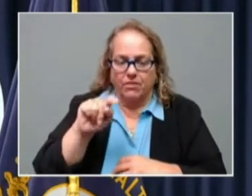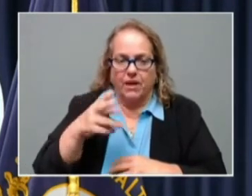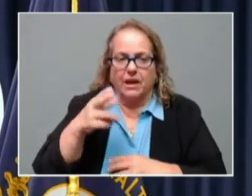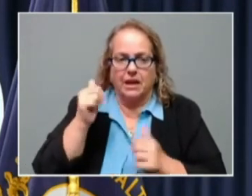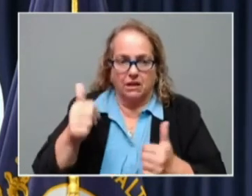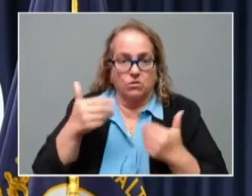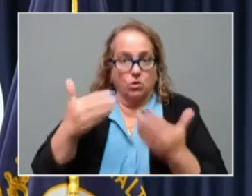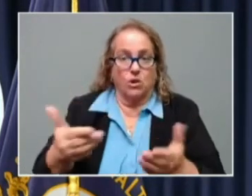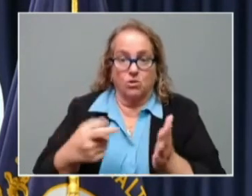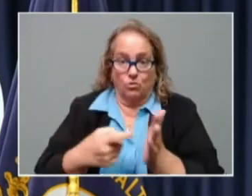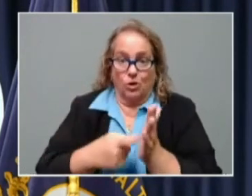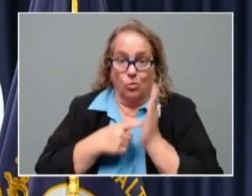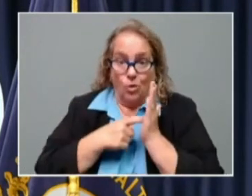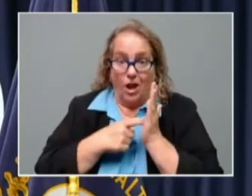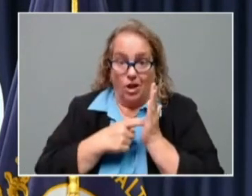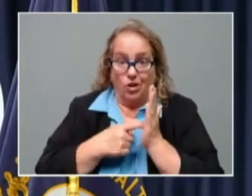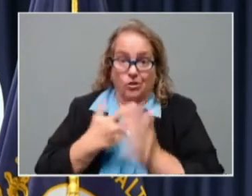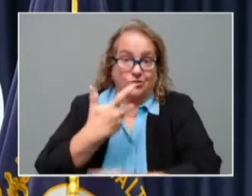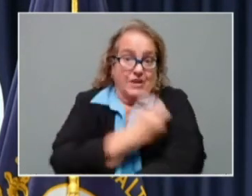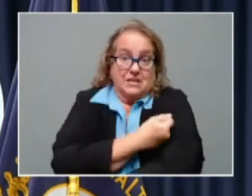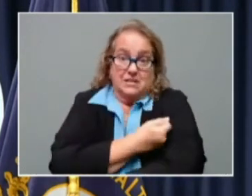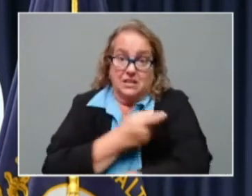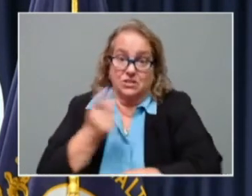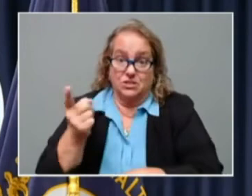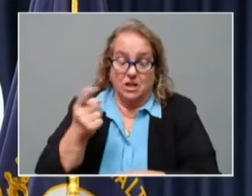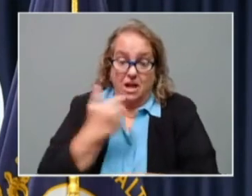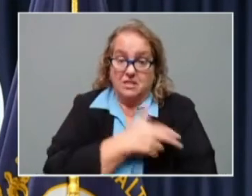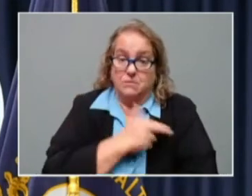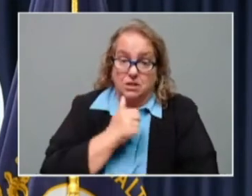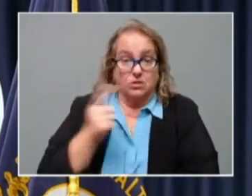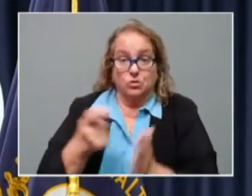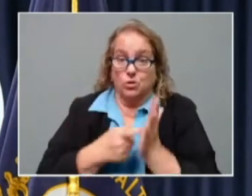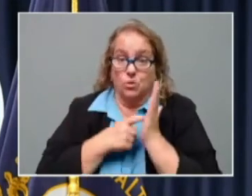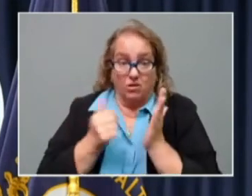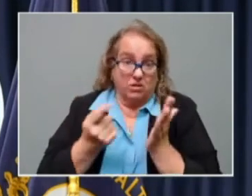the law. Look at all the other required vaccinations we have whether you're a